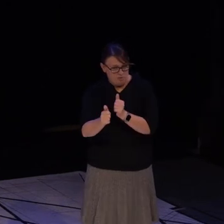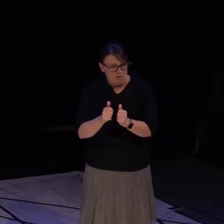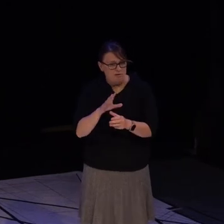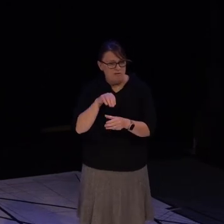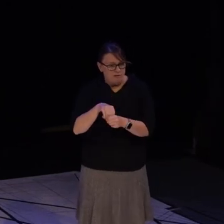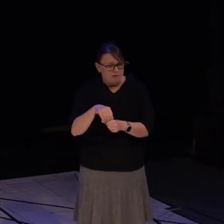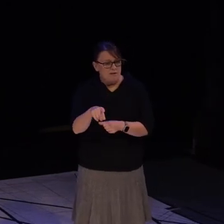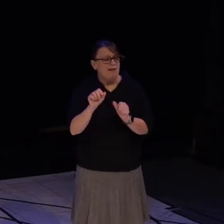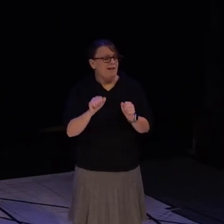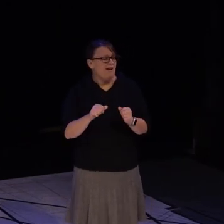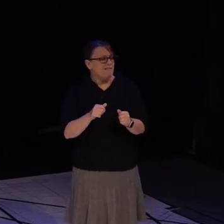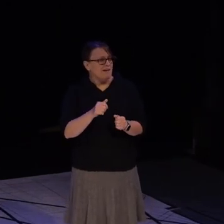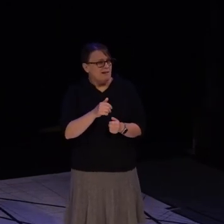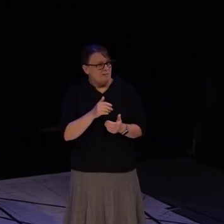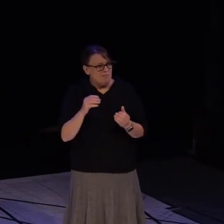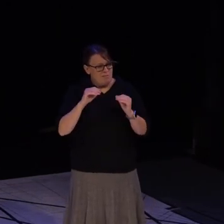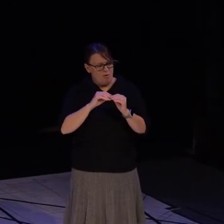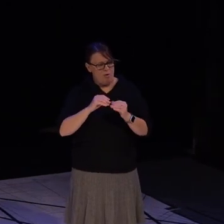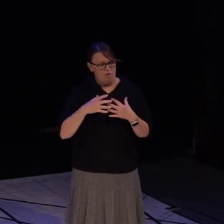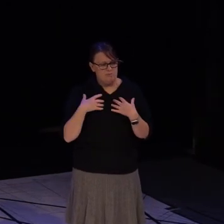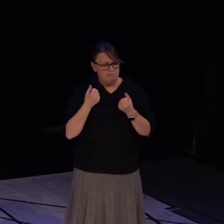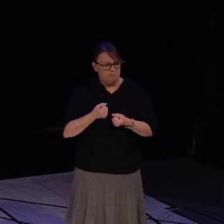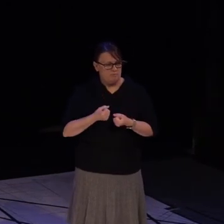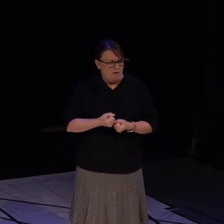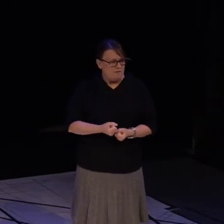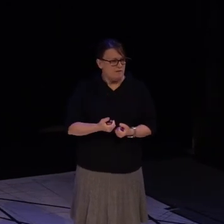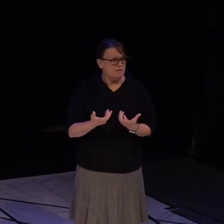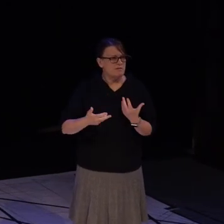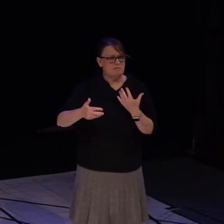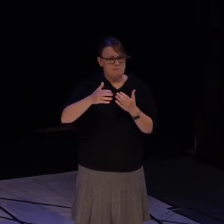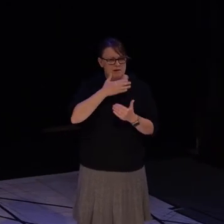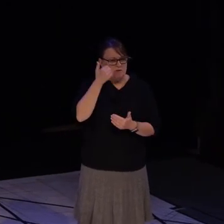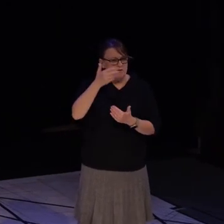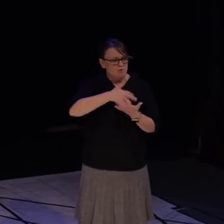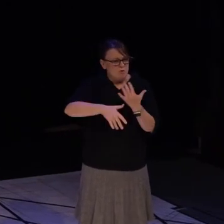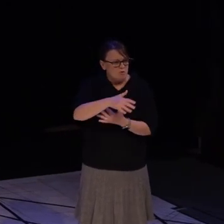Or course overall stronger and more fit and healthy.